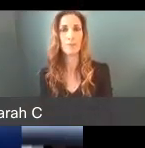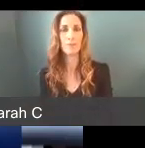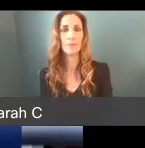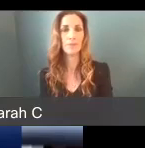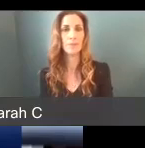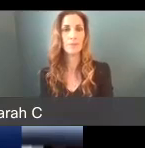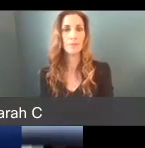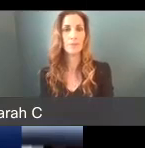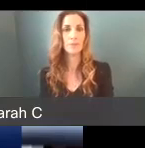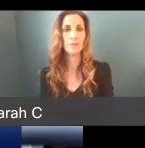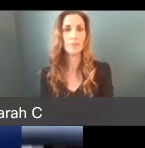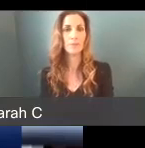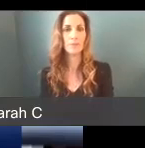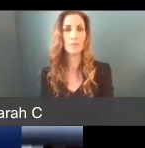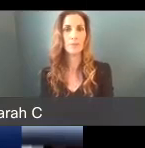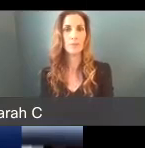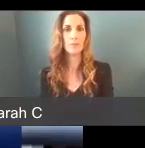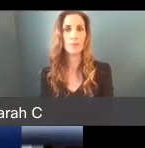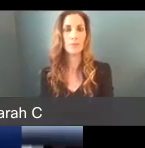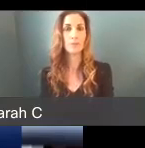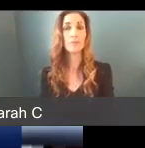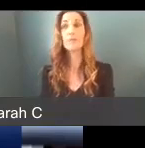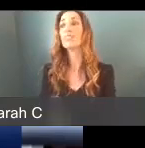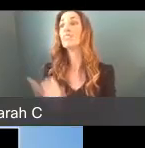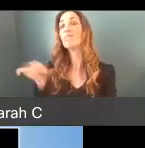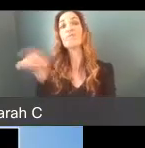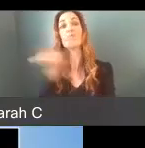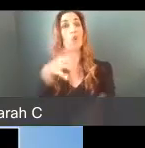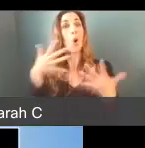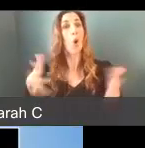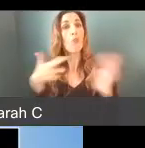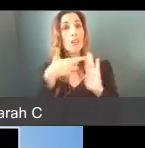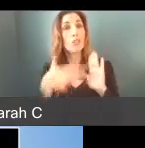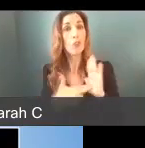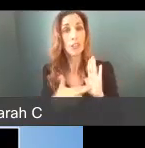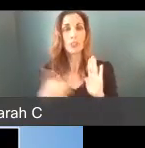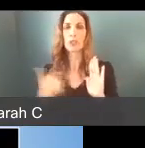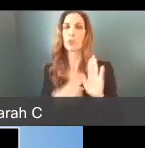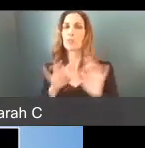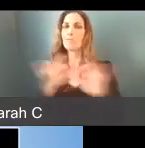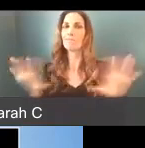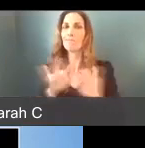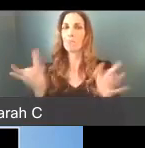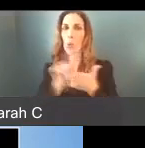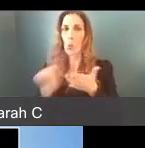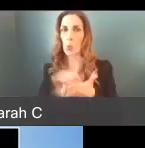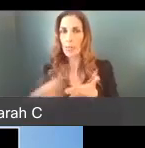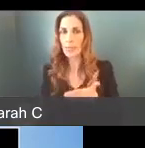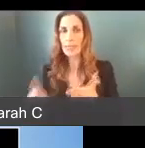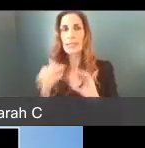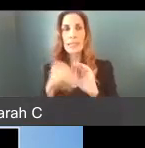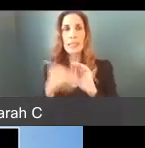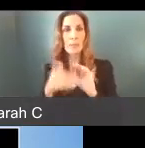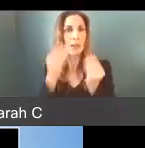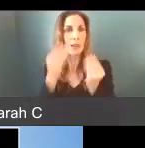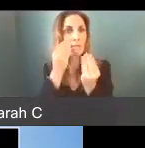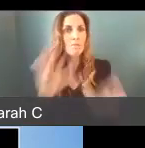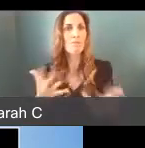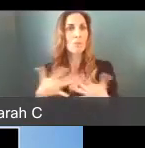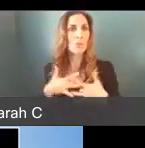For those of you who have already pre-registered on our site, we continue to send weekly emails to you to keep you updated on our vaccination progress and when